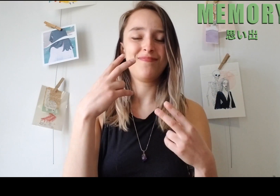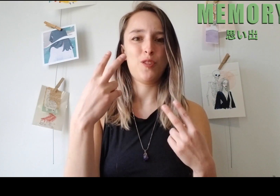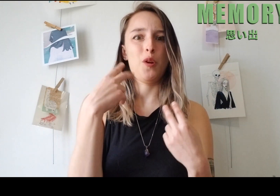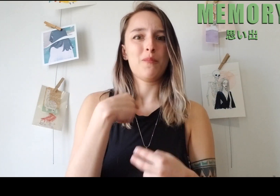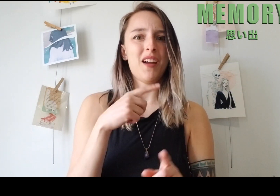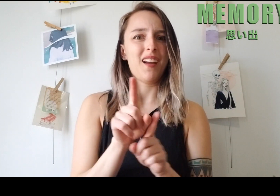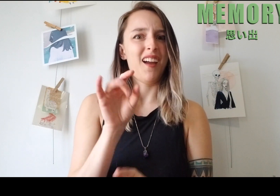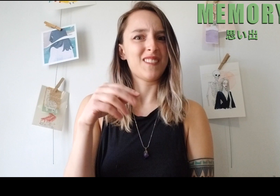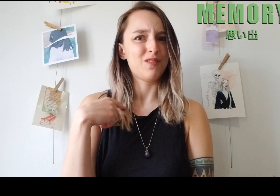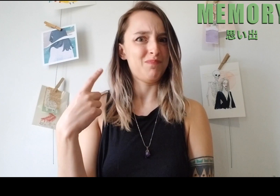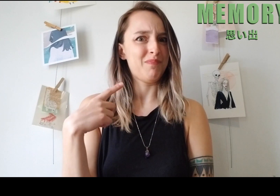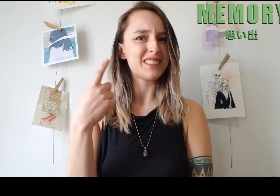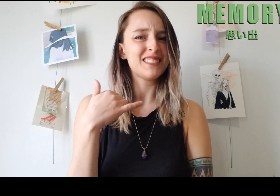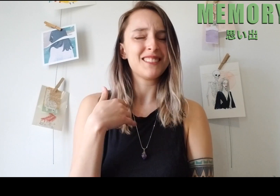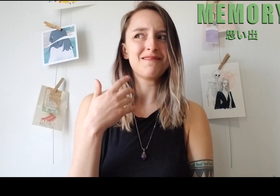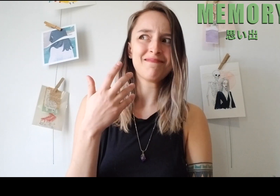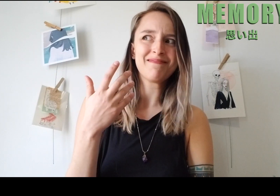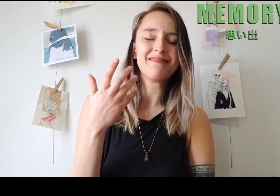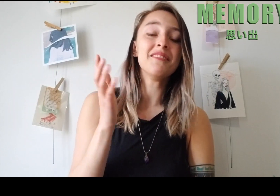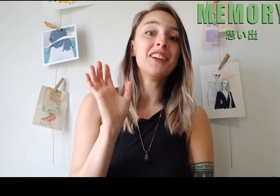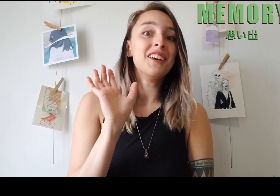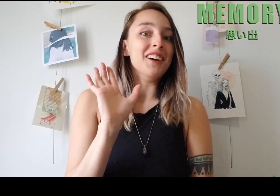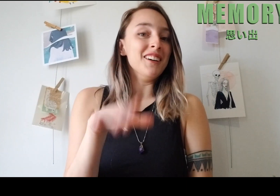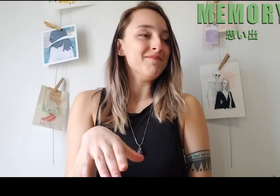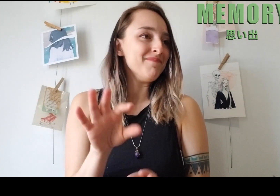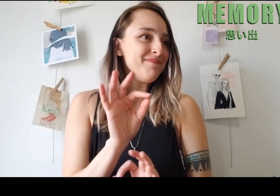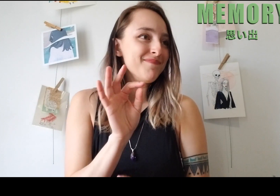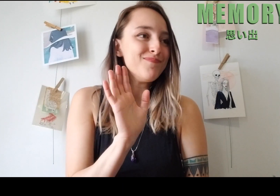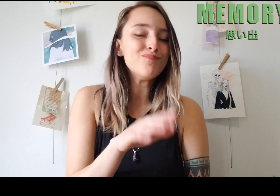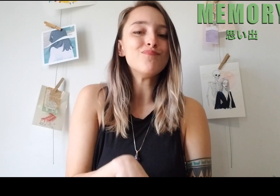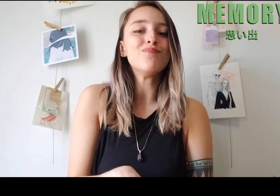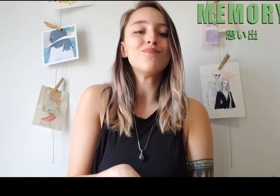And they both looked at me as if I was crazy. I didn't think anything of it.